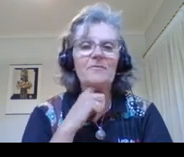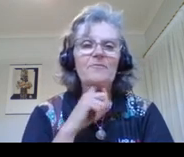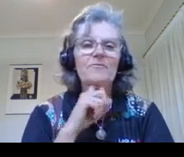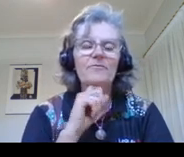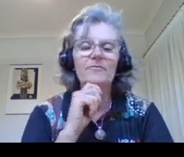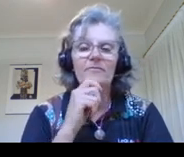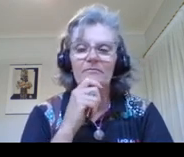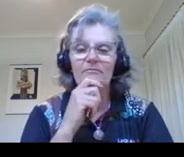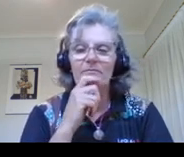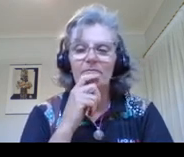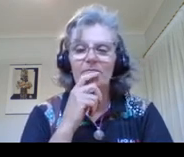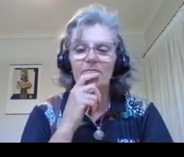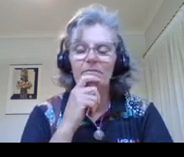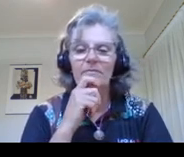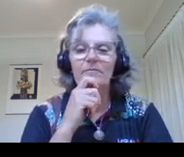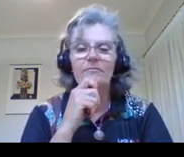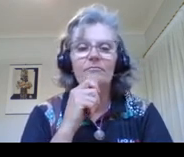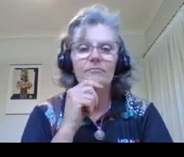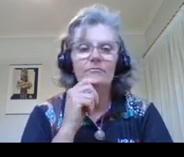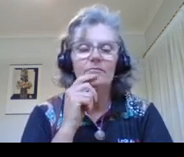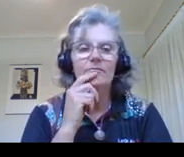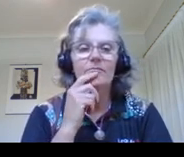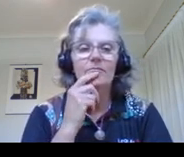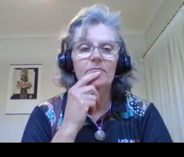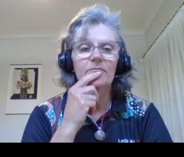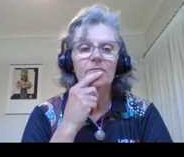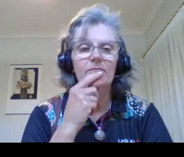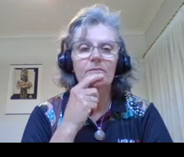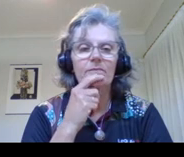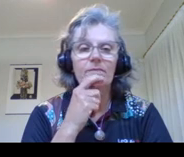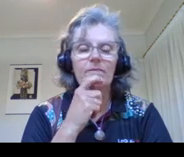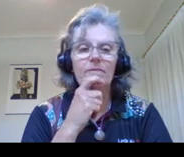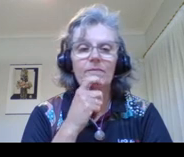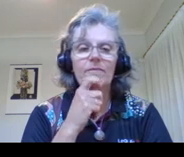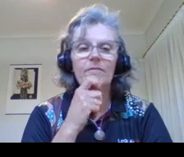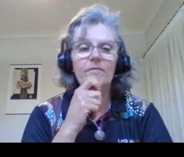definitely just be mindful of what details you put on the internet whether it's a reputable website